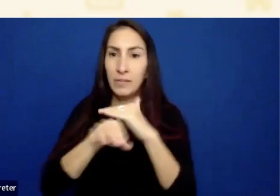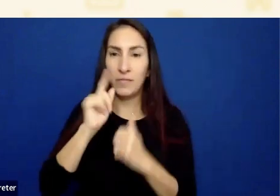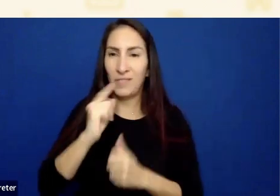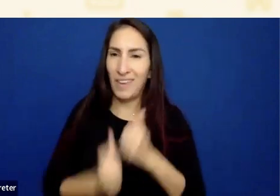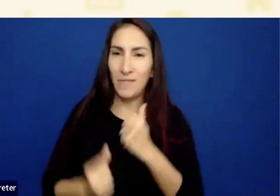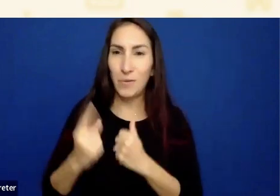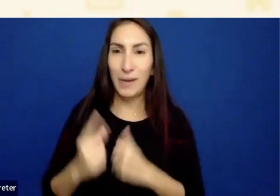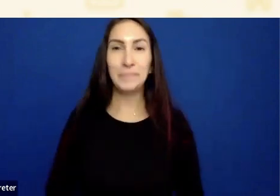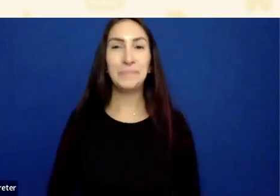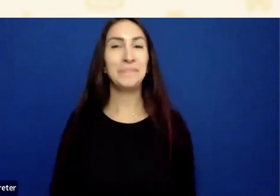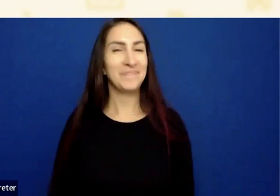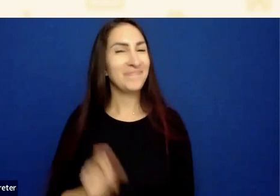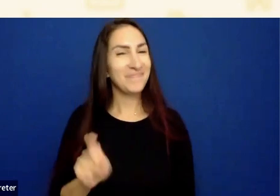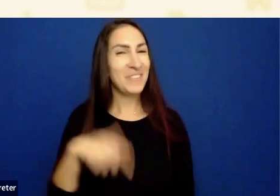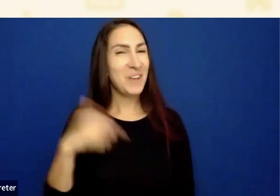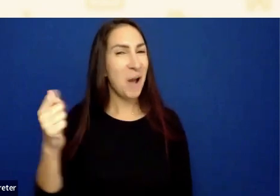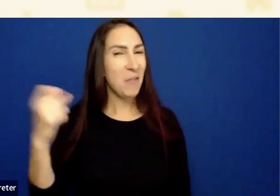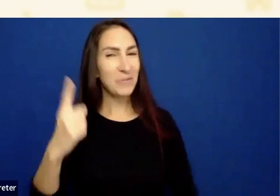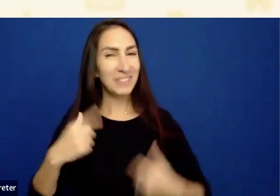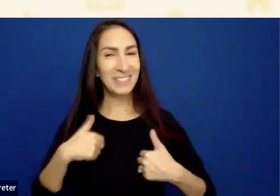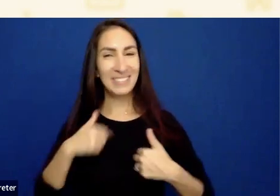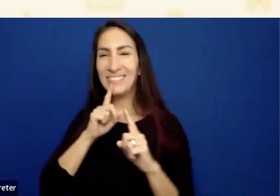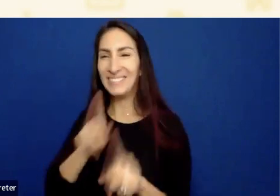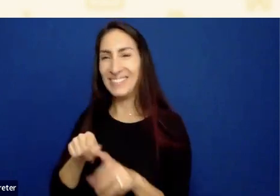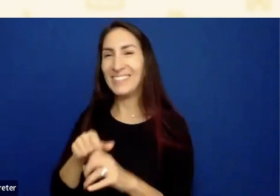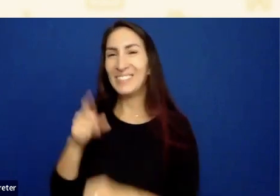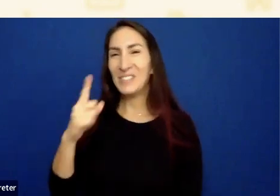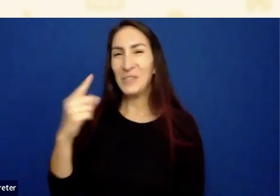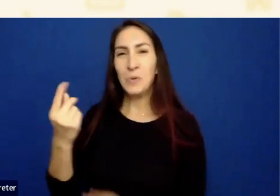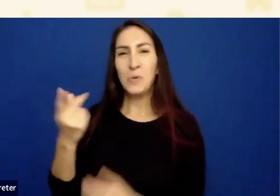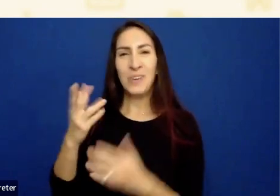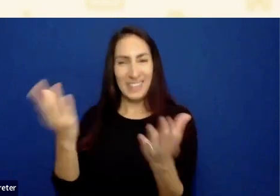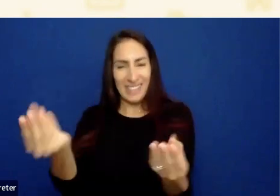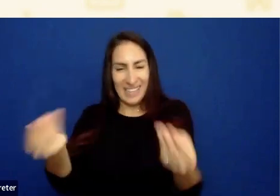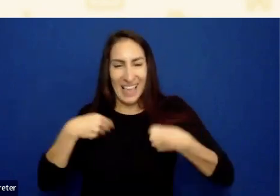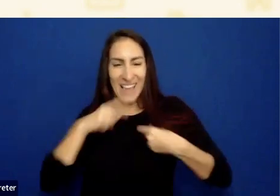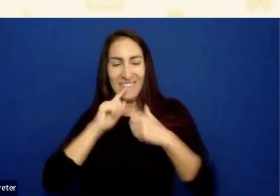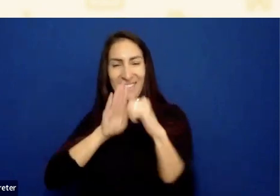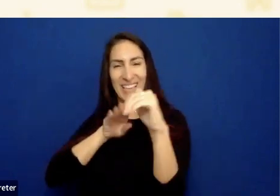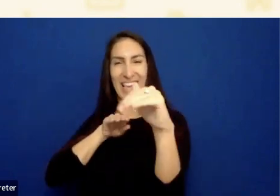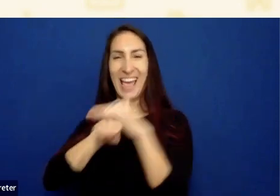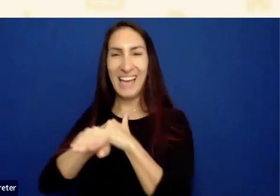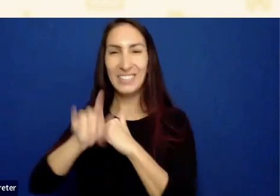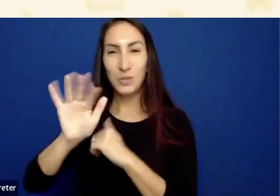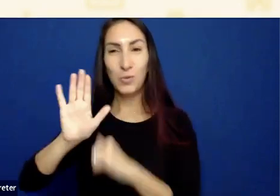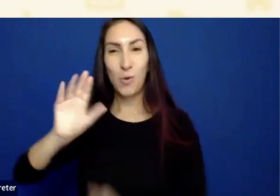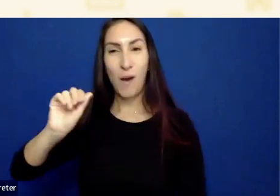to the admin experience for your latest version.